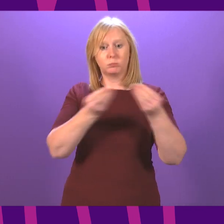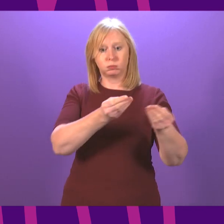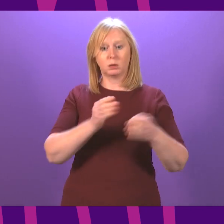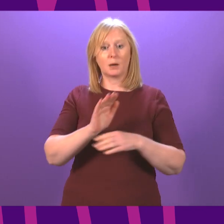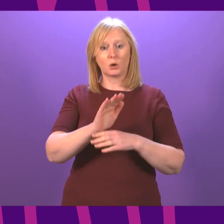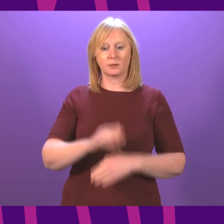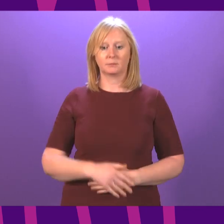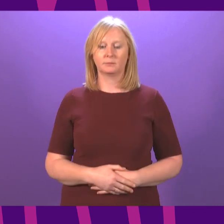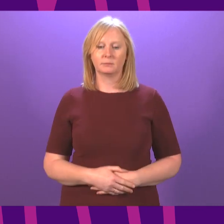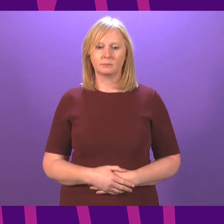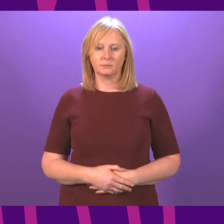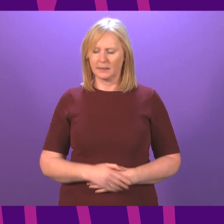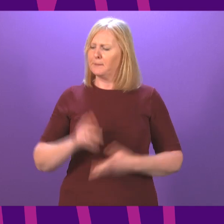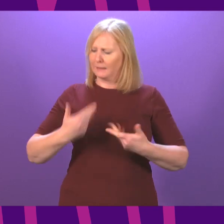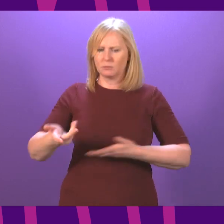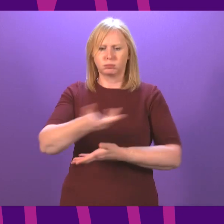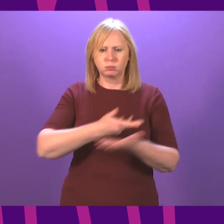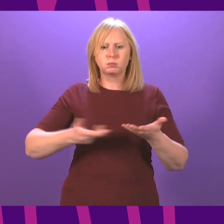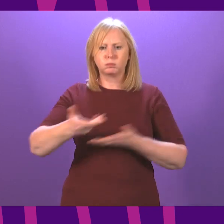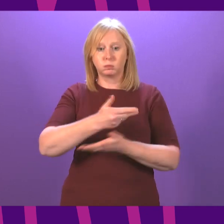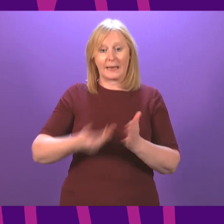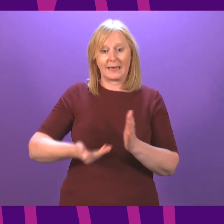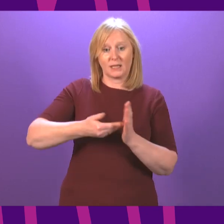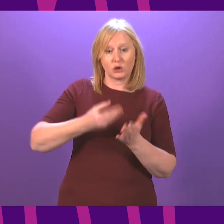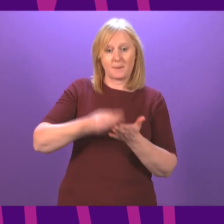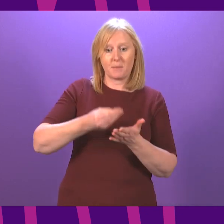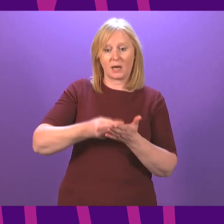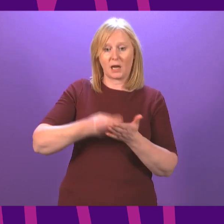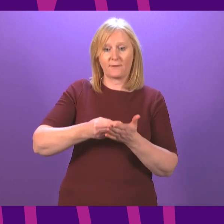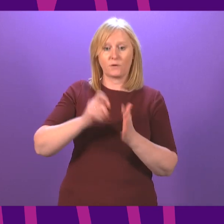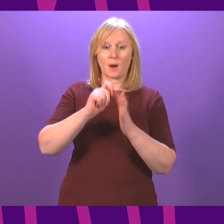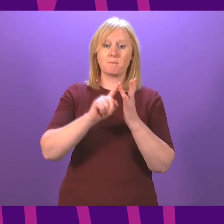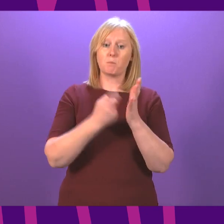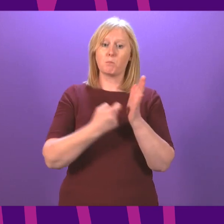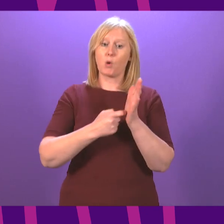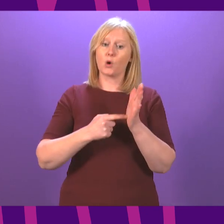about additional moneys for ports, but none has come into Scotland yet from the UK Government.